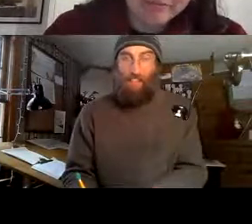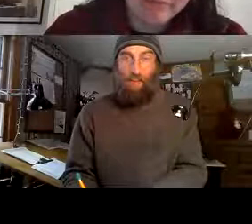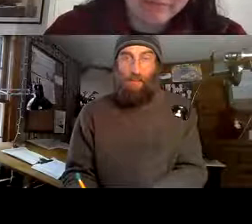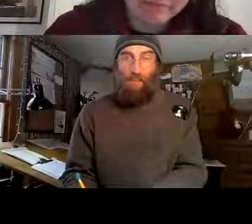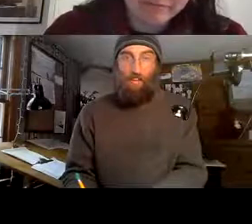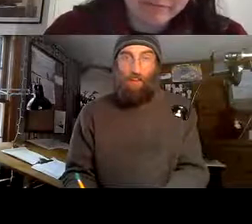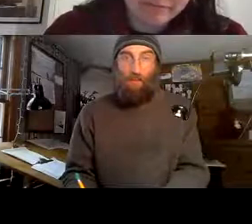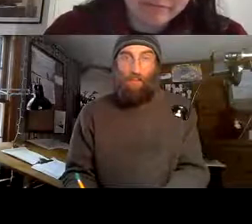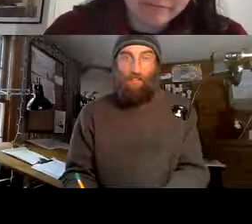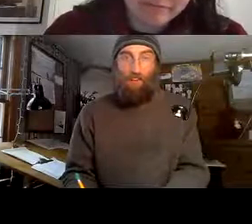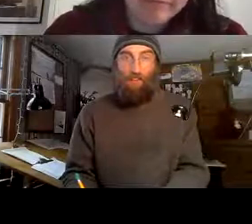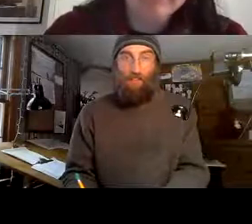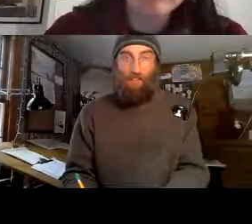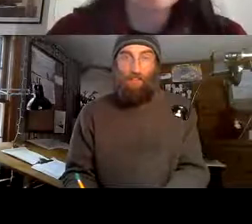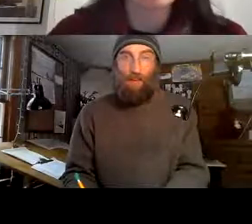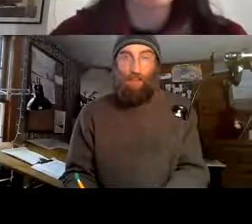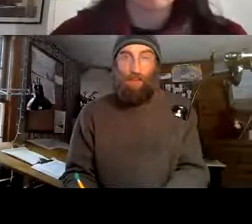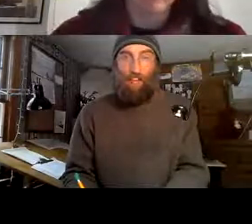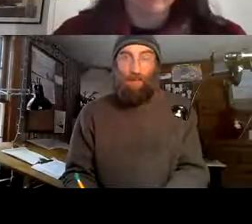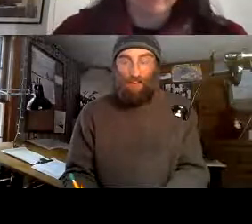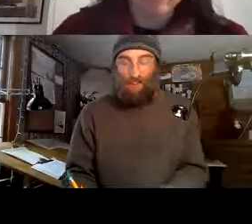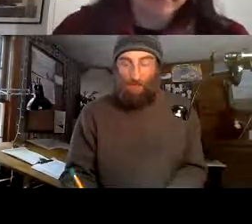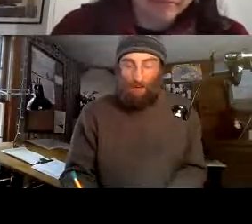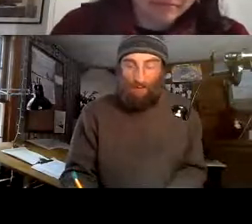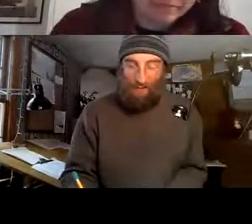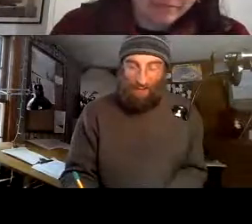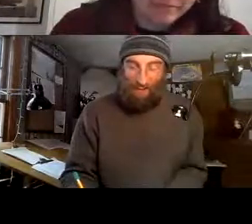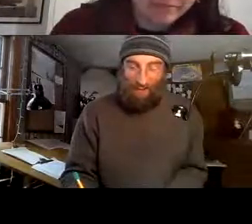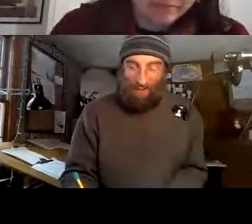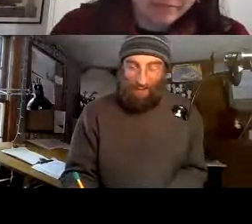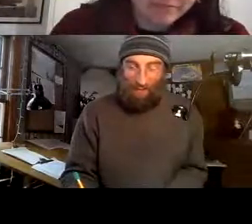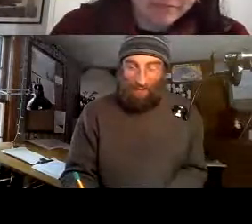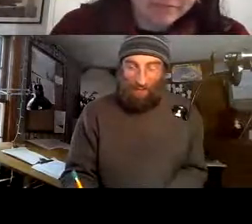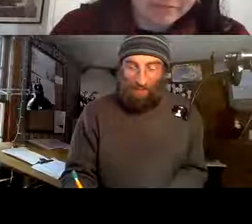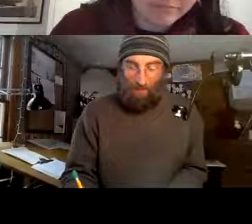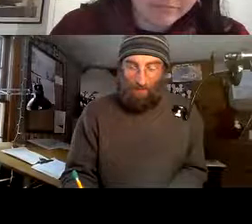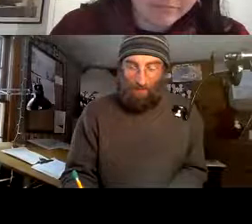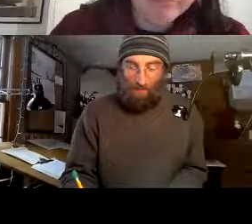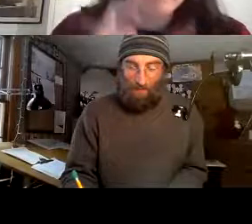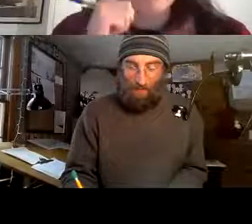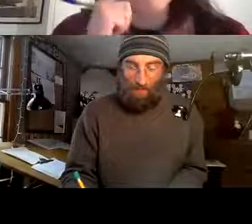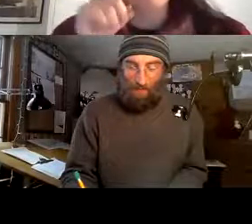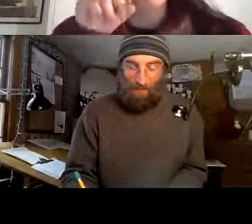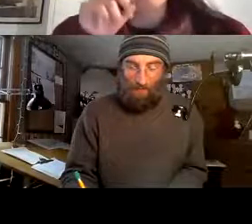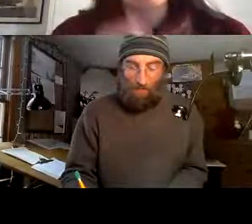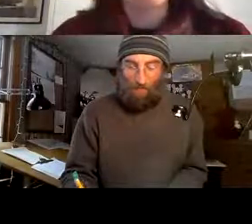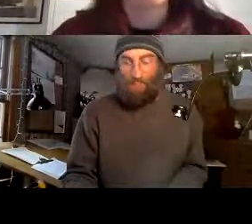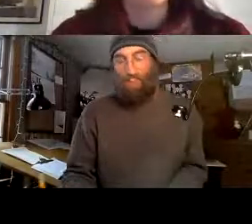that's the same curved line, but it's a very different smile from that smile, somehow, right? Especially if you make the eyes going in different directions,